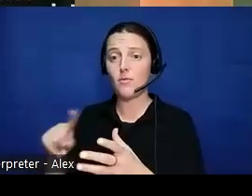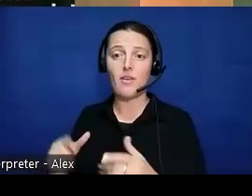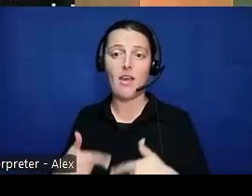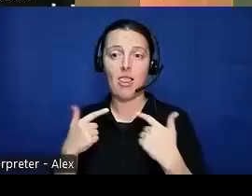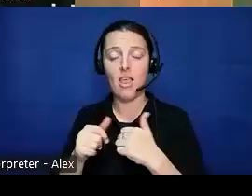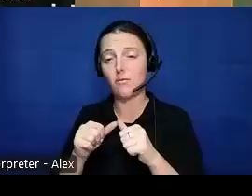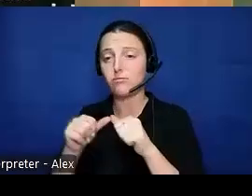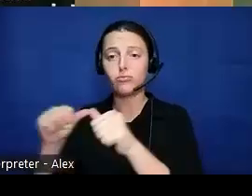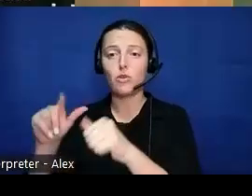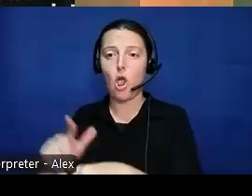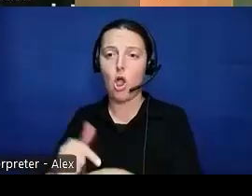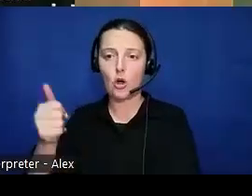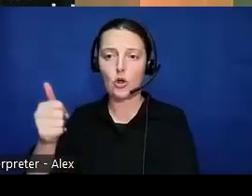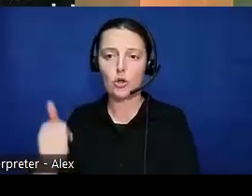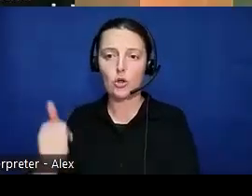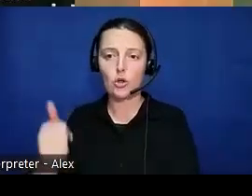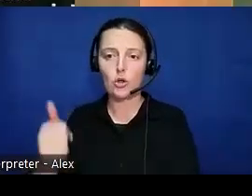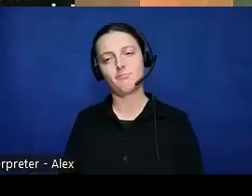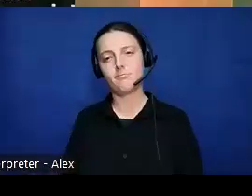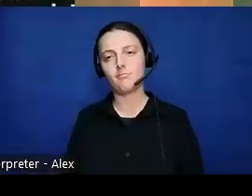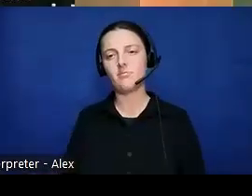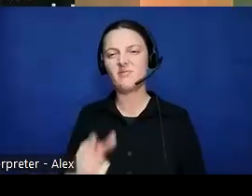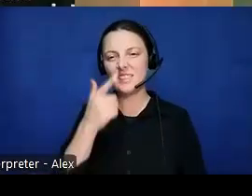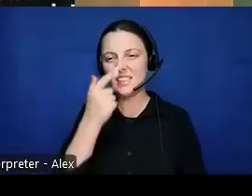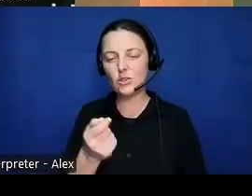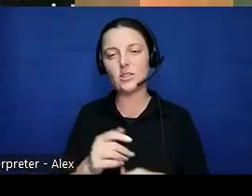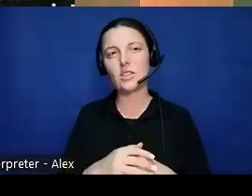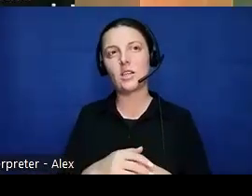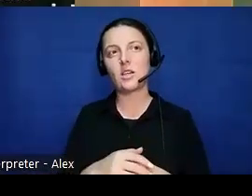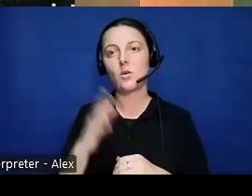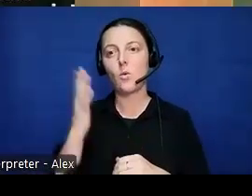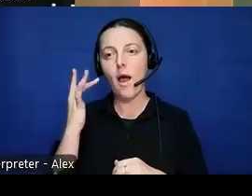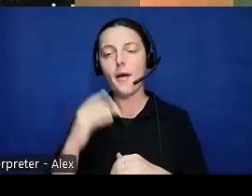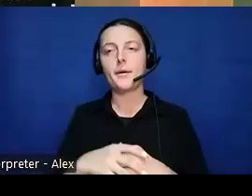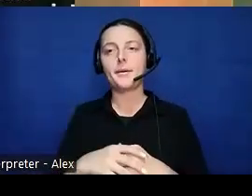it's interesting because statistics actually imp it's sort of interesting that this was even